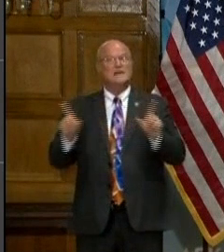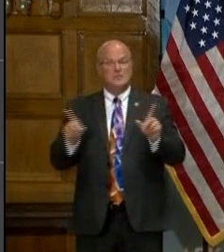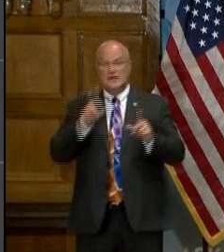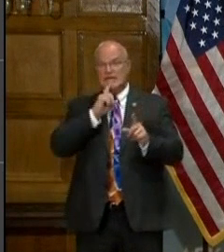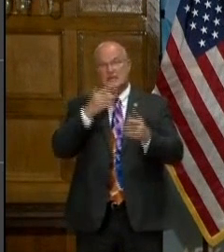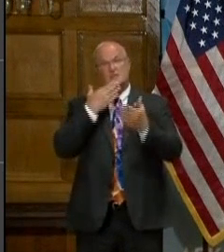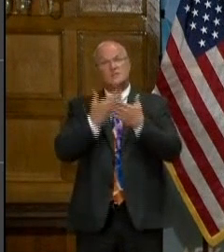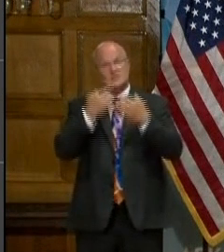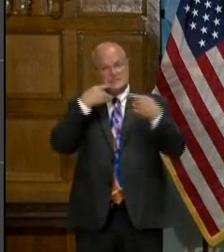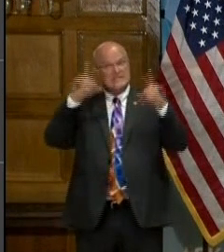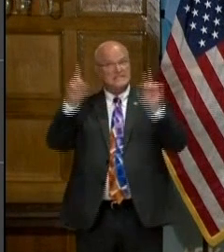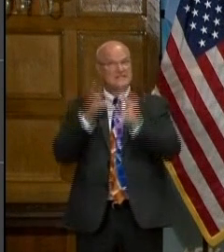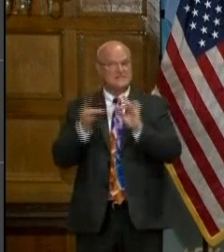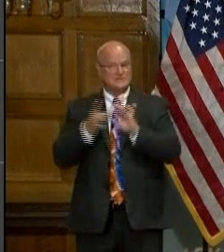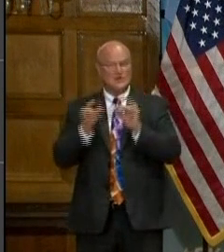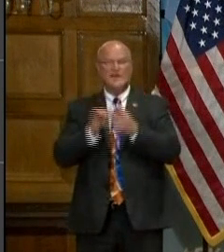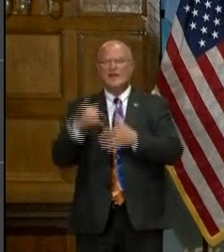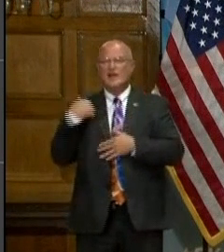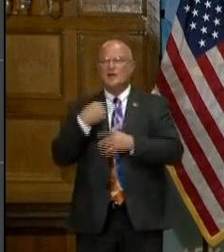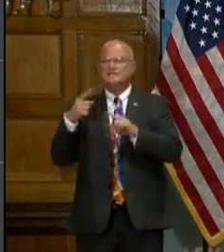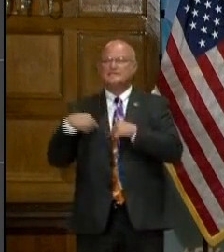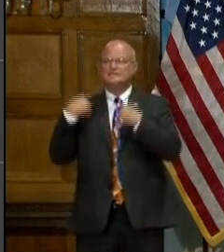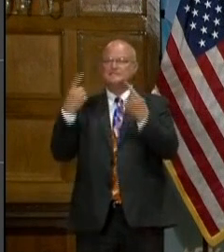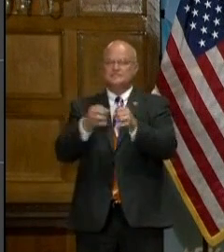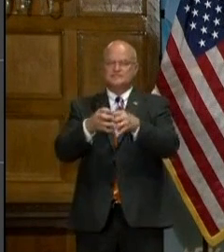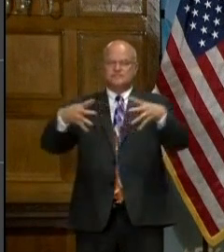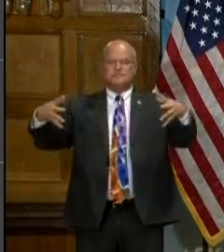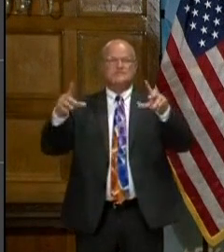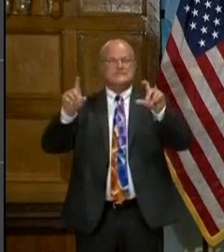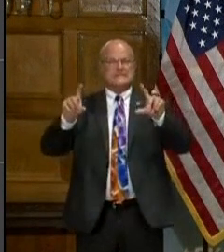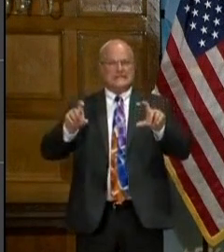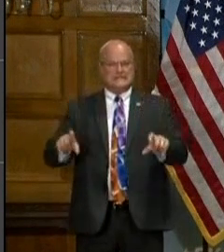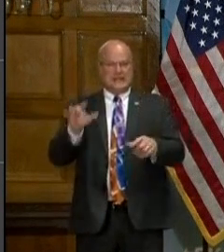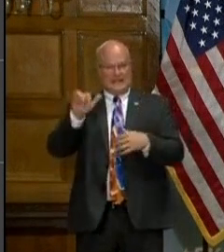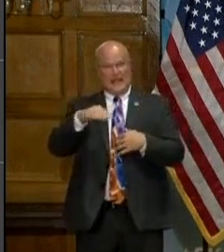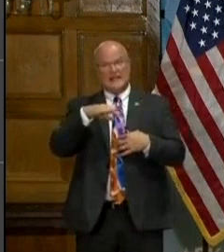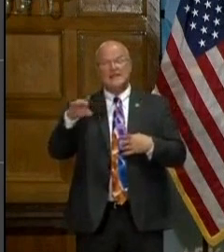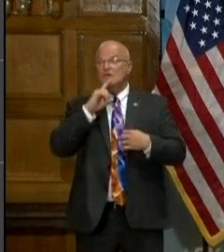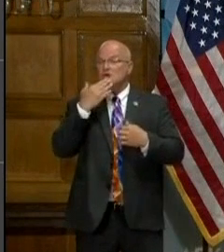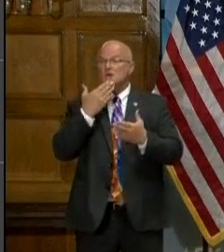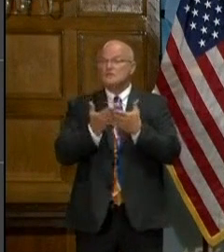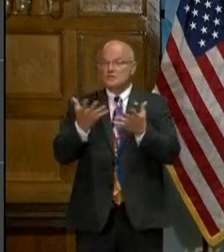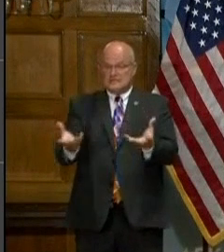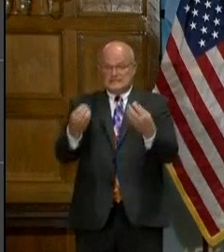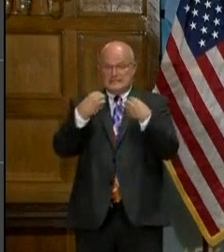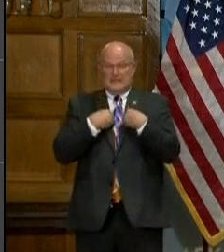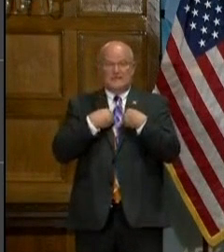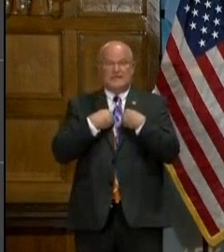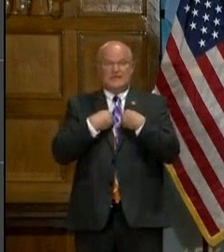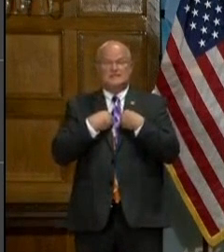MADE PROGRESS. WE HAVE MORE TO DO. WE WOULD LIKE TO CONTINUE TO INCREASE OUR TESTING. IT IS A GOOD SUCCESS STORY THAT